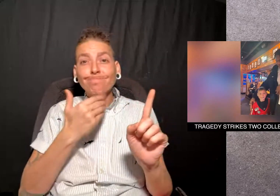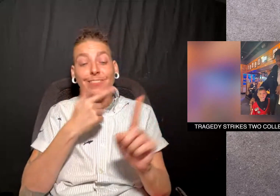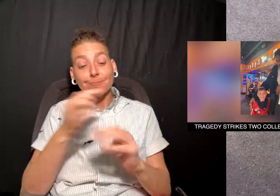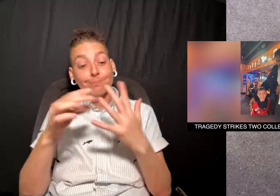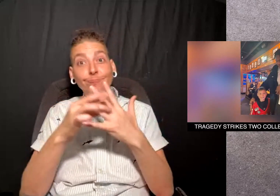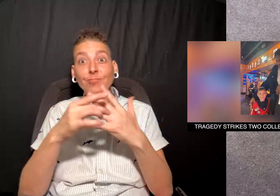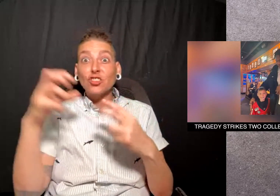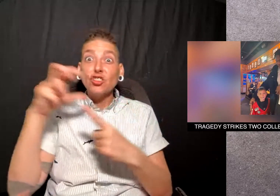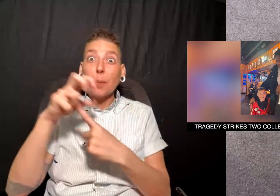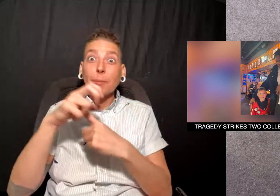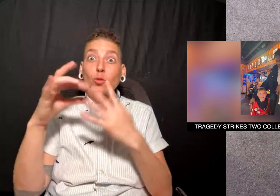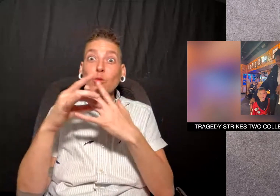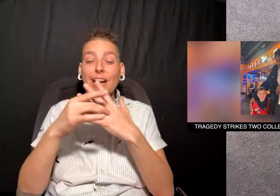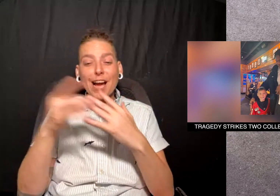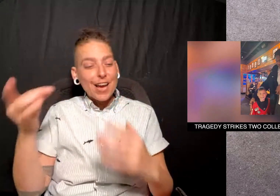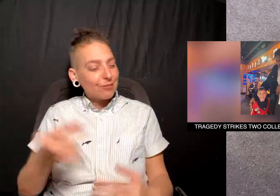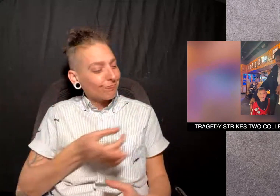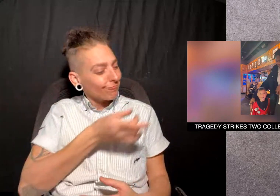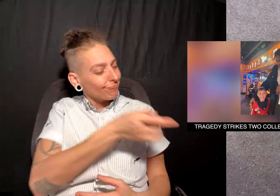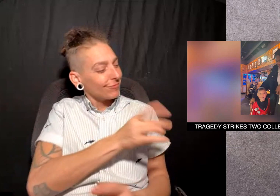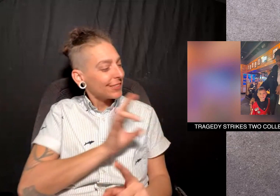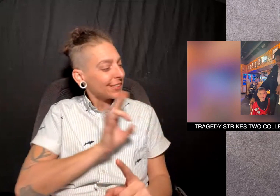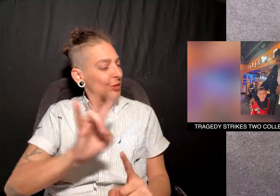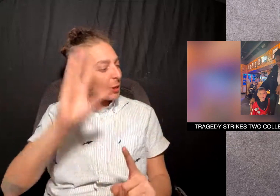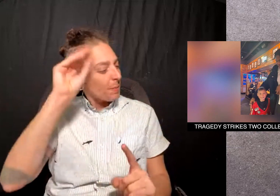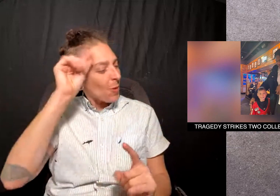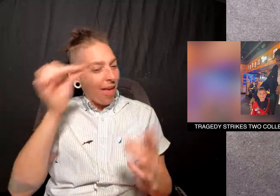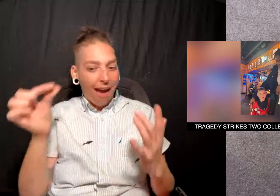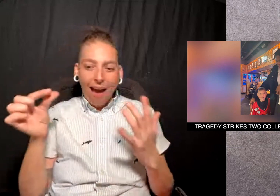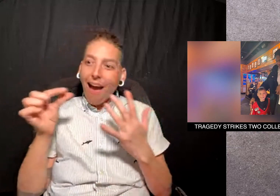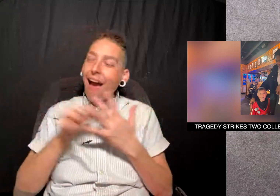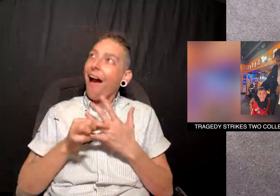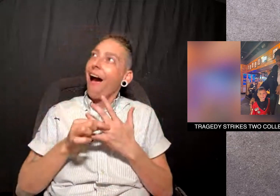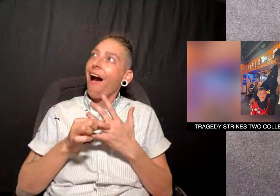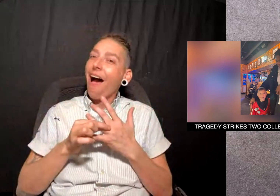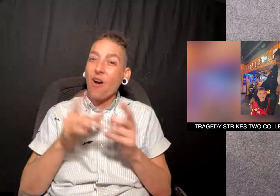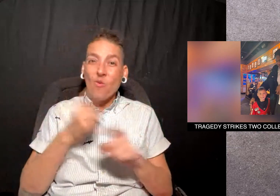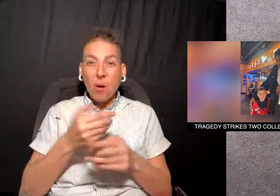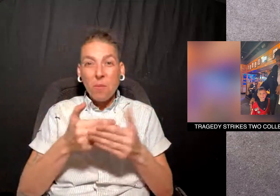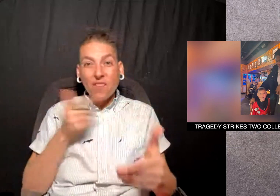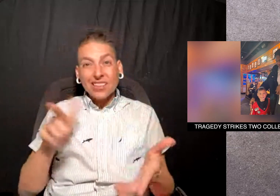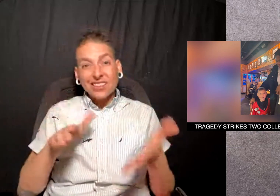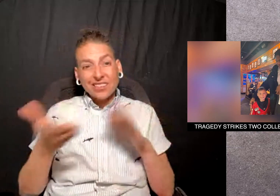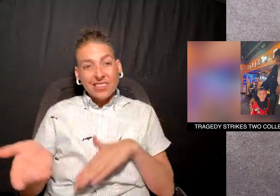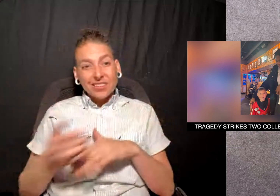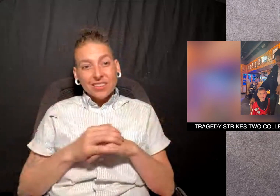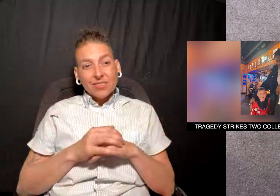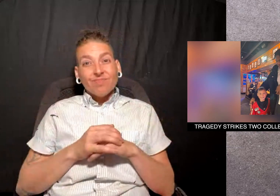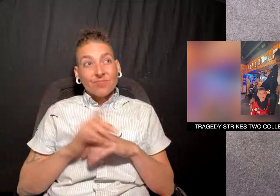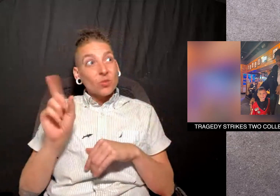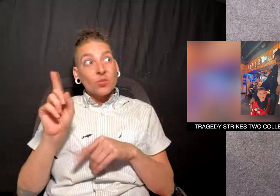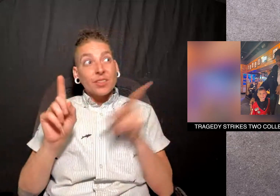of Willock letting a seven-year-old boy wear his championship ring while at an Athens restaurant